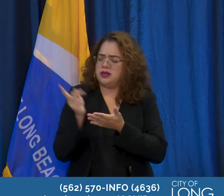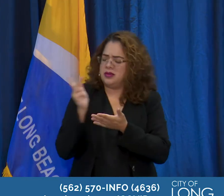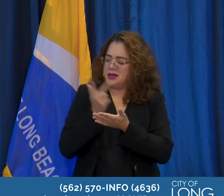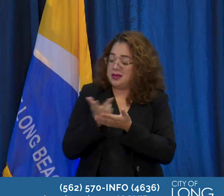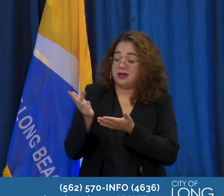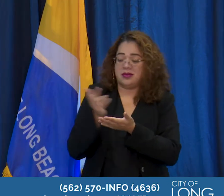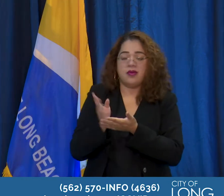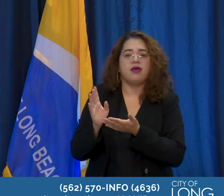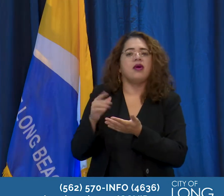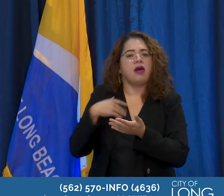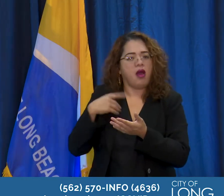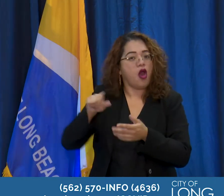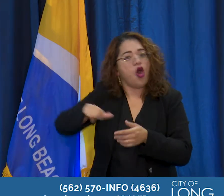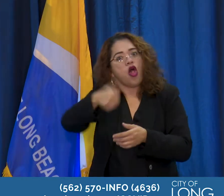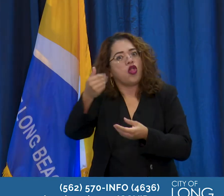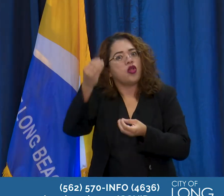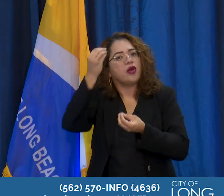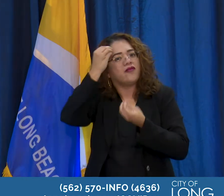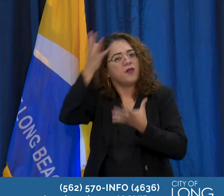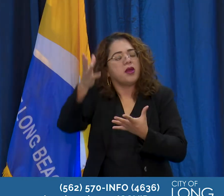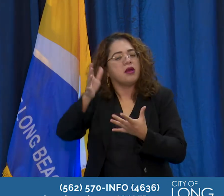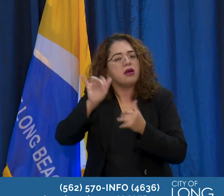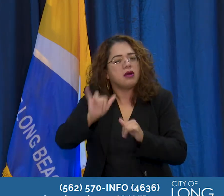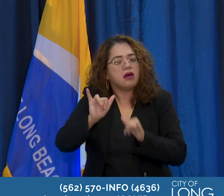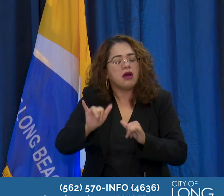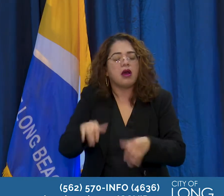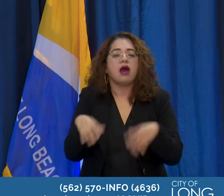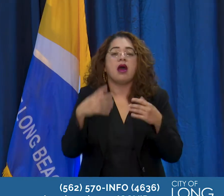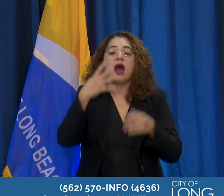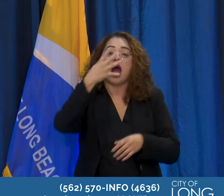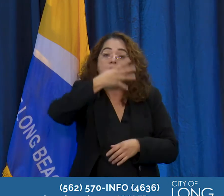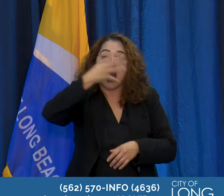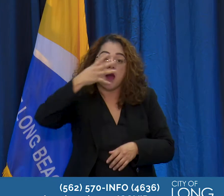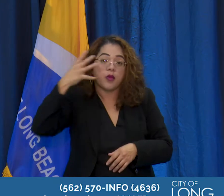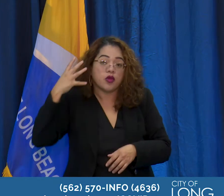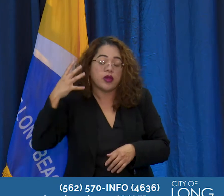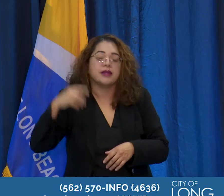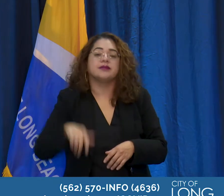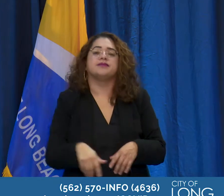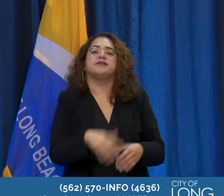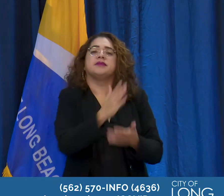are immigrants or from our undocumented community often times don't feel as safe going to a